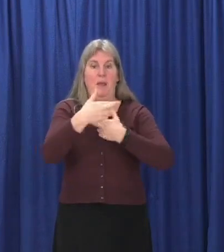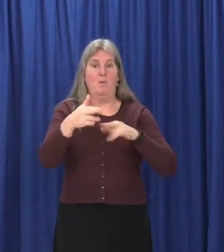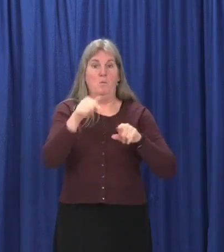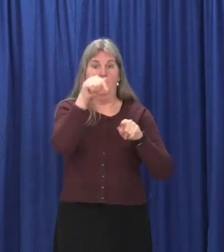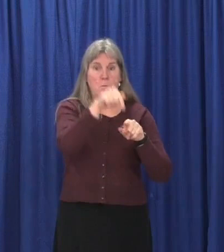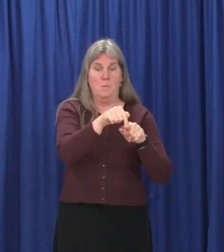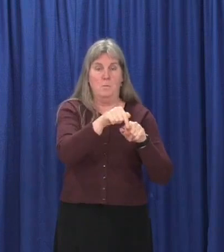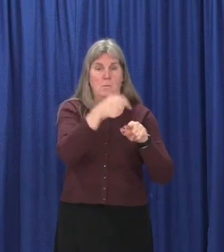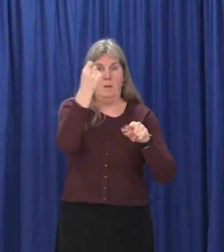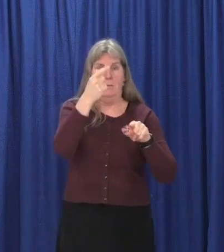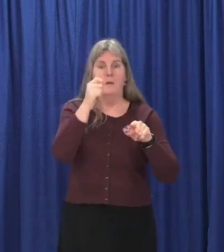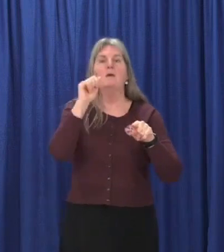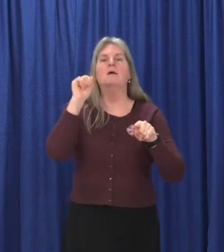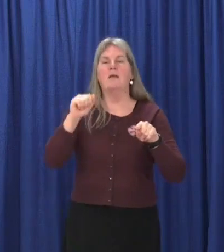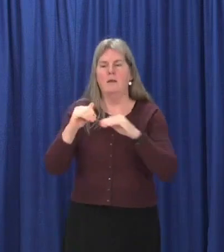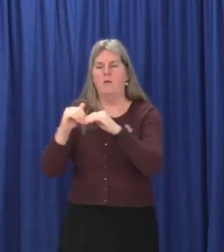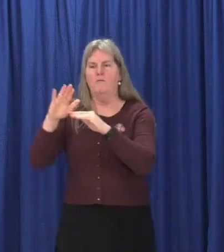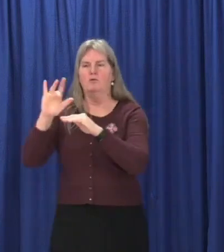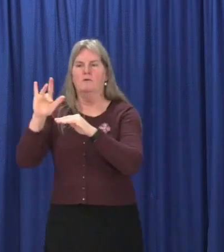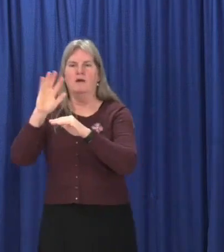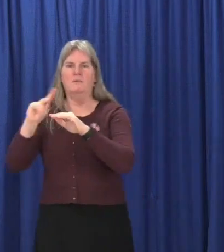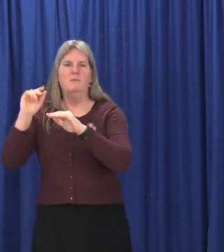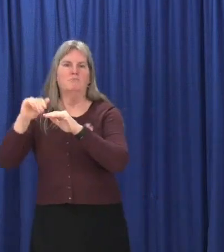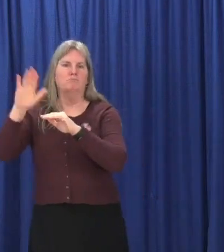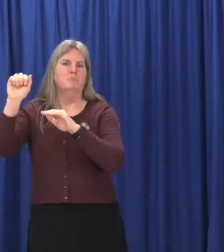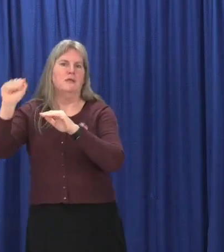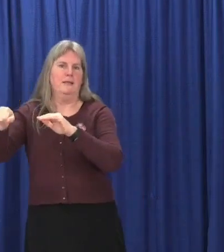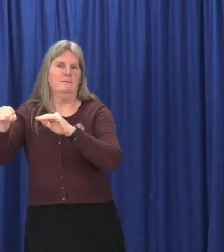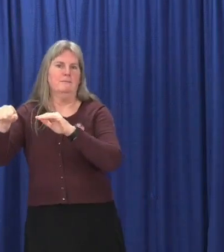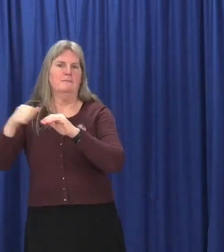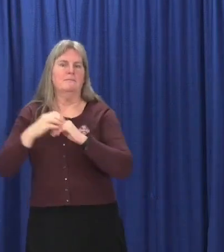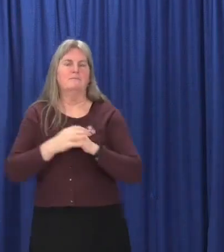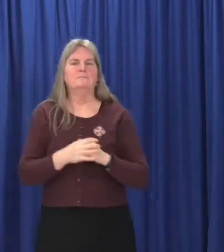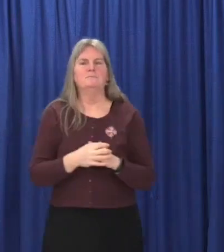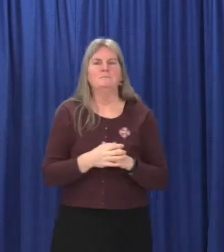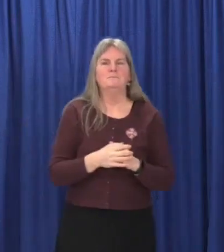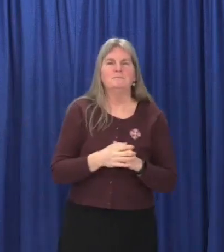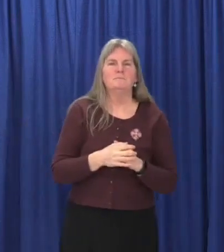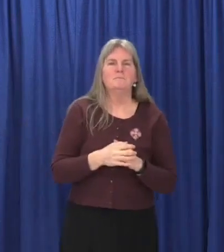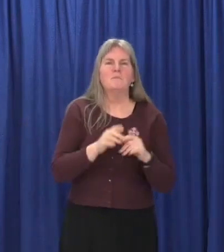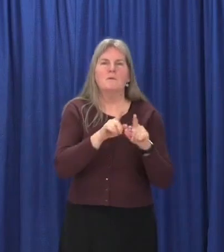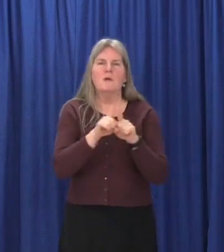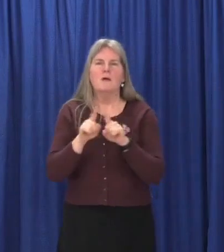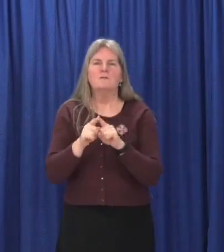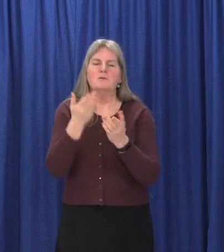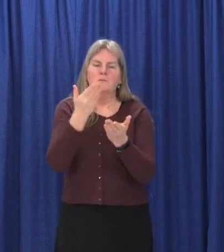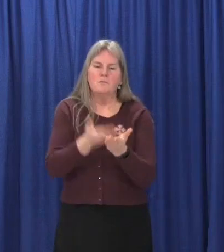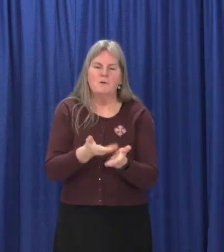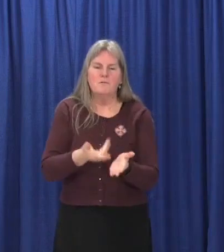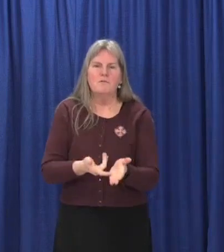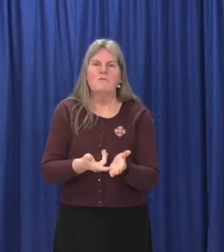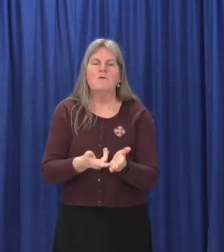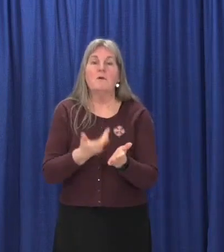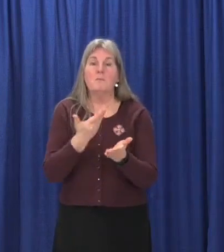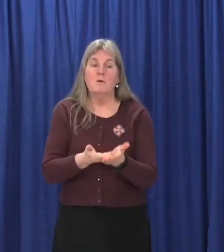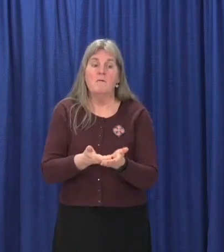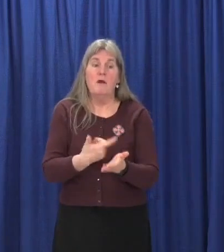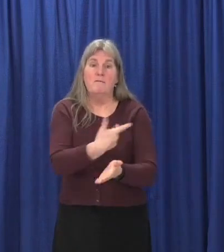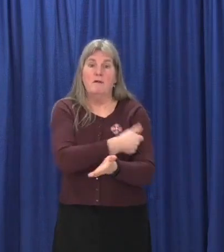but will no longer be limited to 25 people. Additionally, proof of vaccination will be required for those 19 years